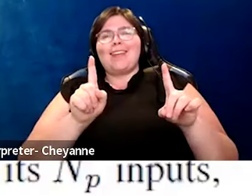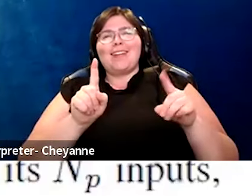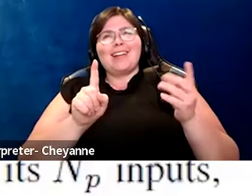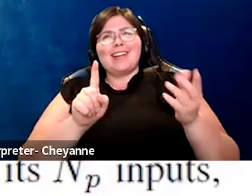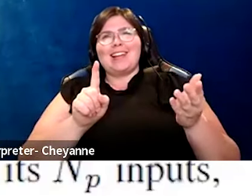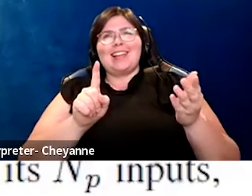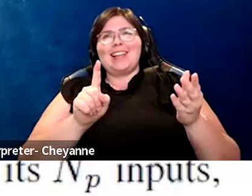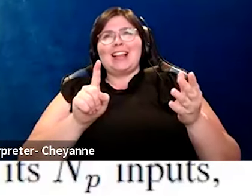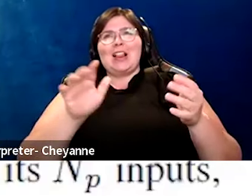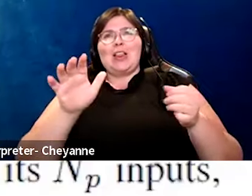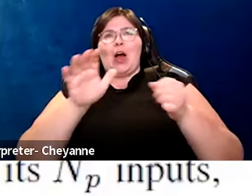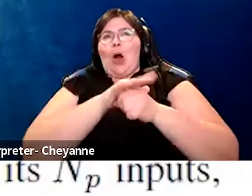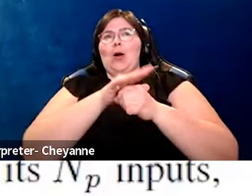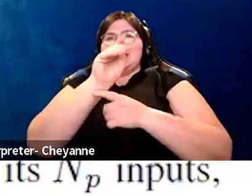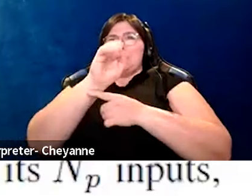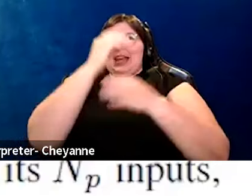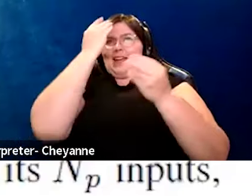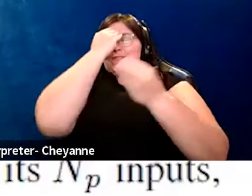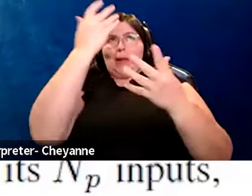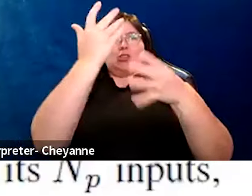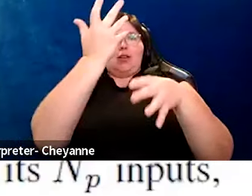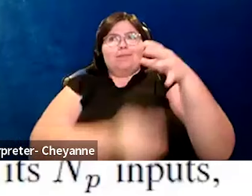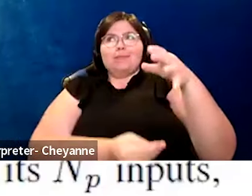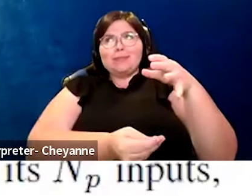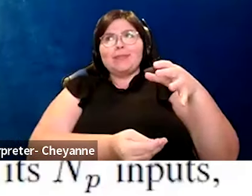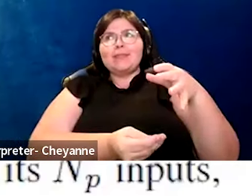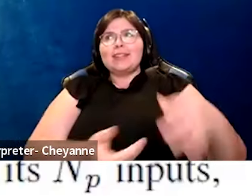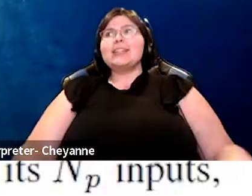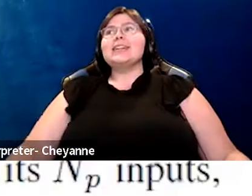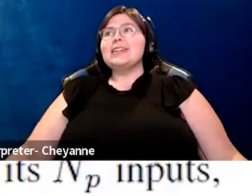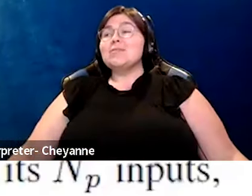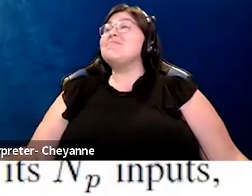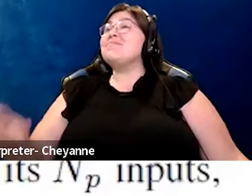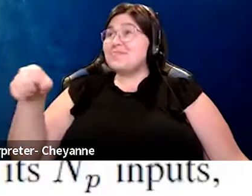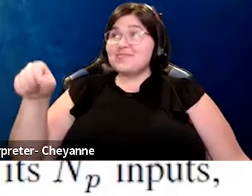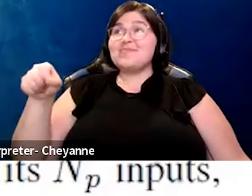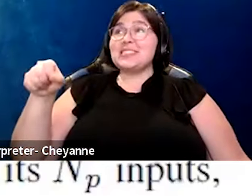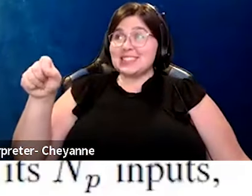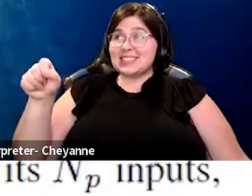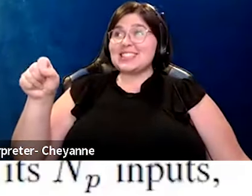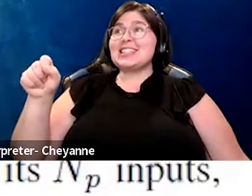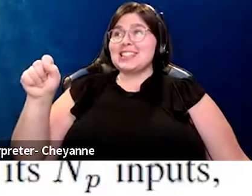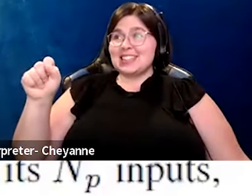But all the semantic information is completely gone. Yeah.